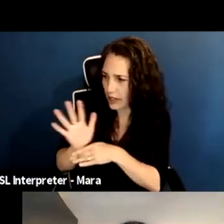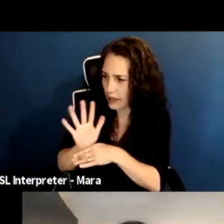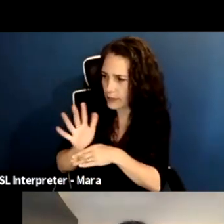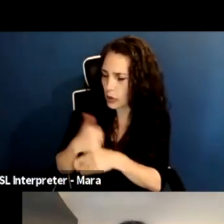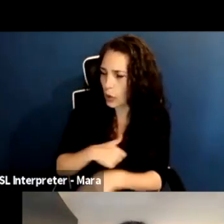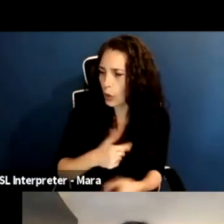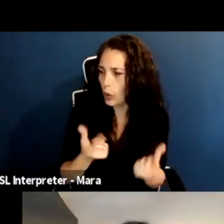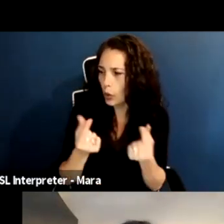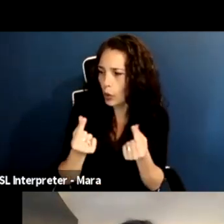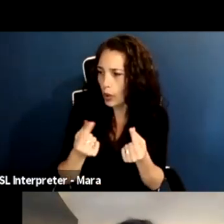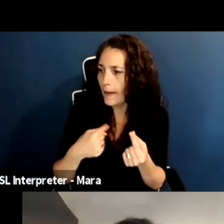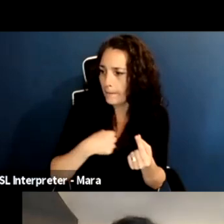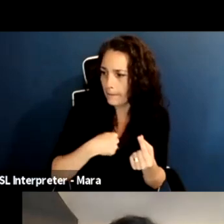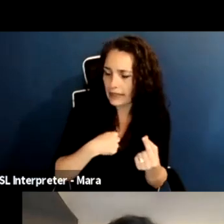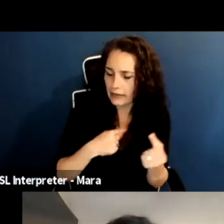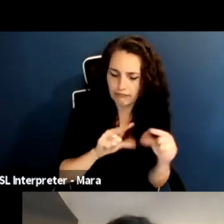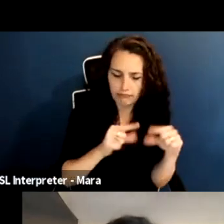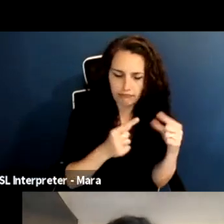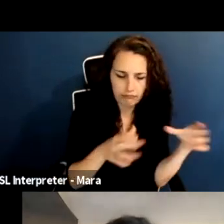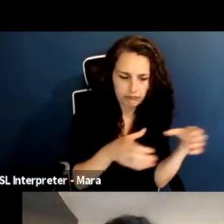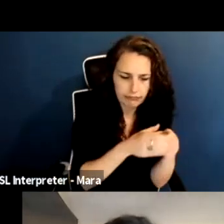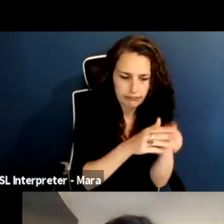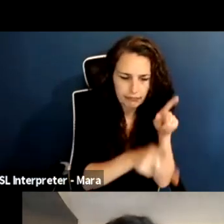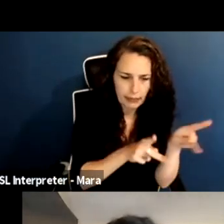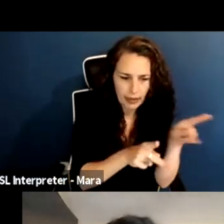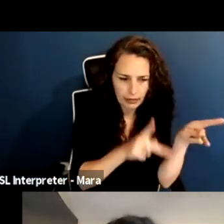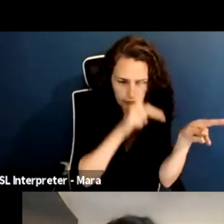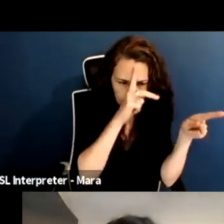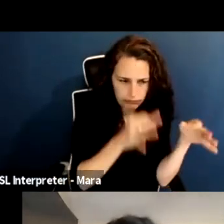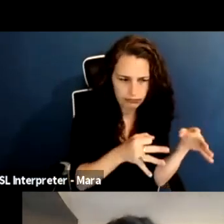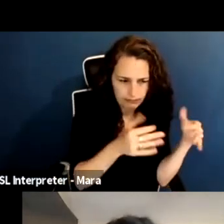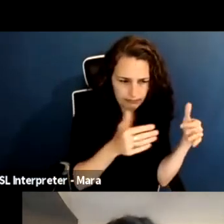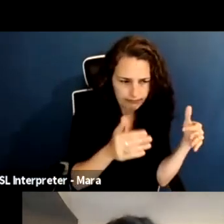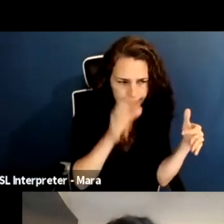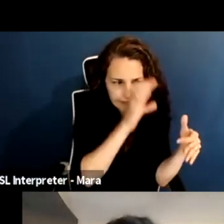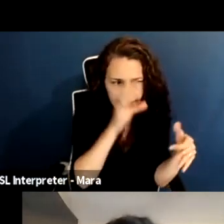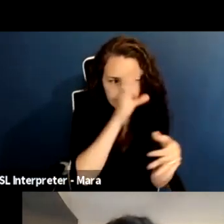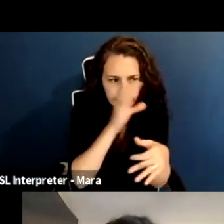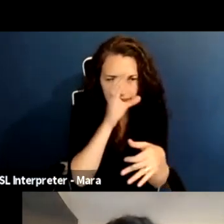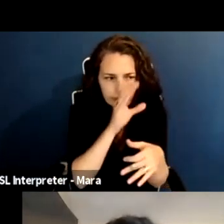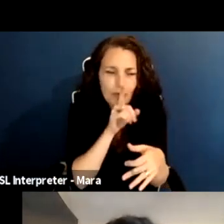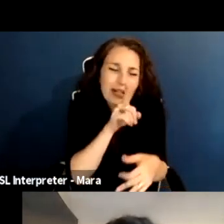Me and a sort of small group of people went and looked actually social media was interesting.